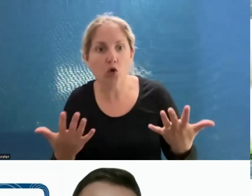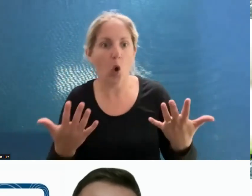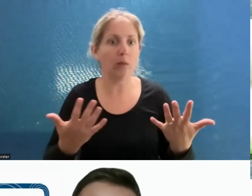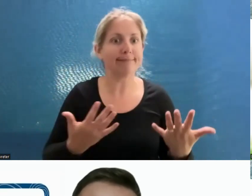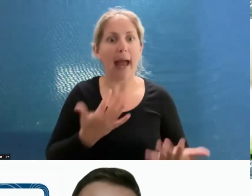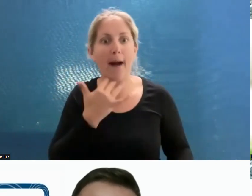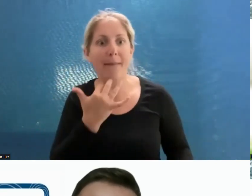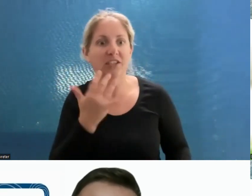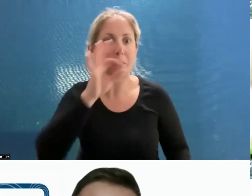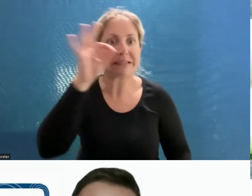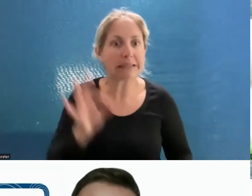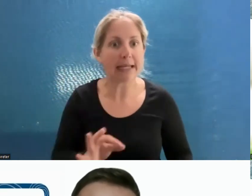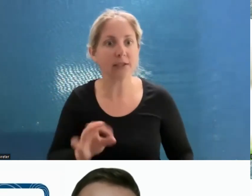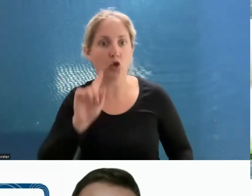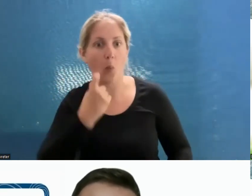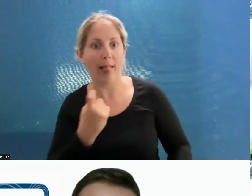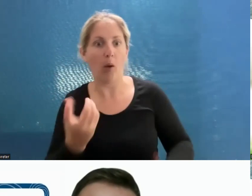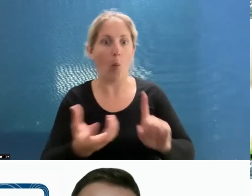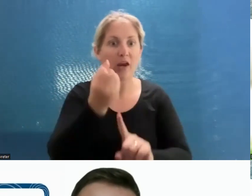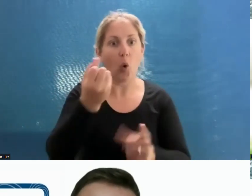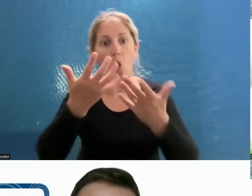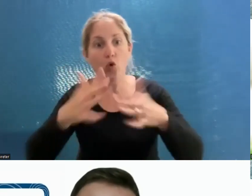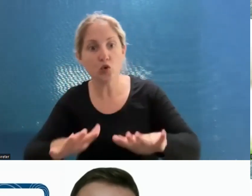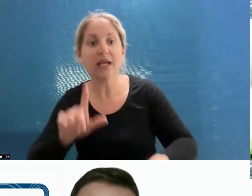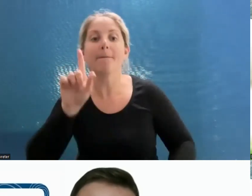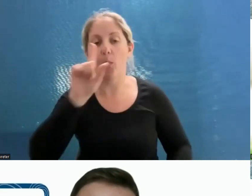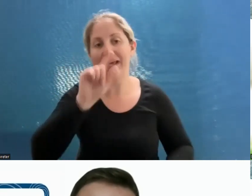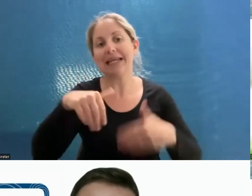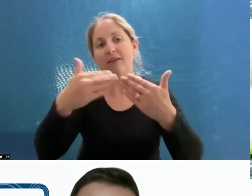chance, but we'd be able to give an indication as to what we thought the chances were.